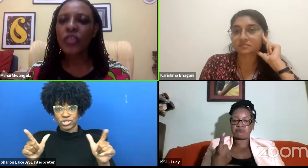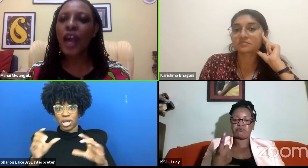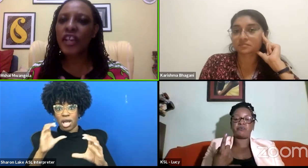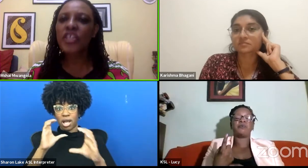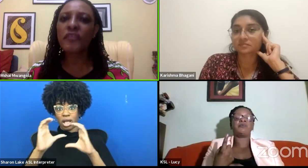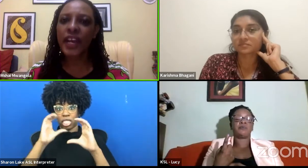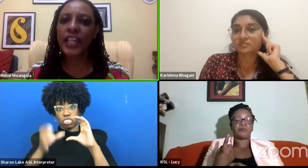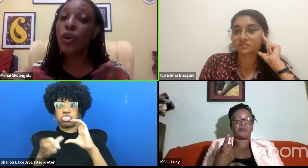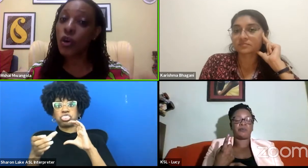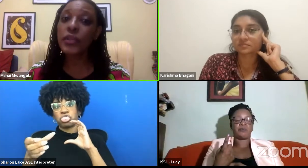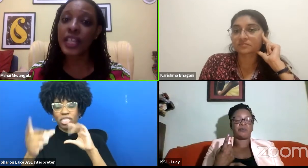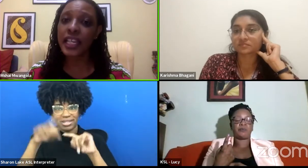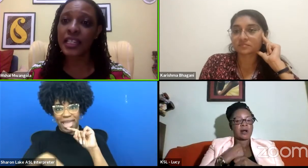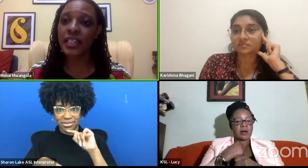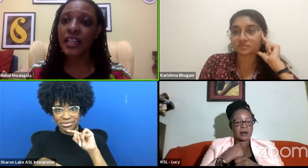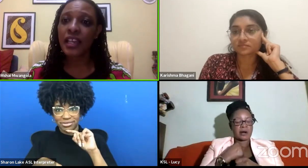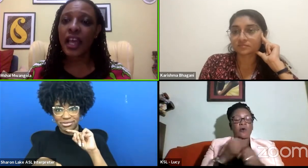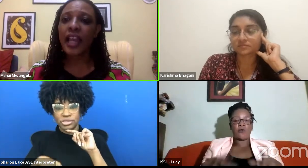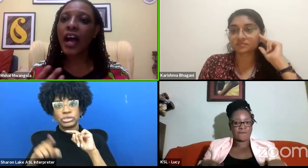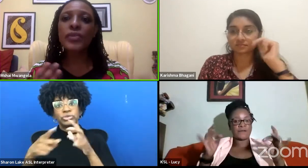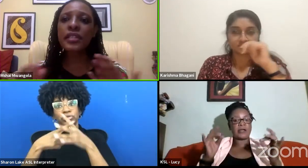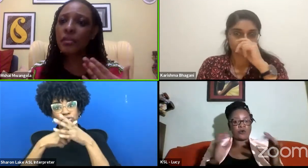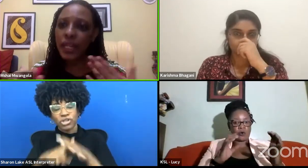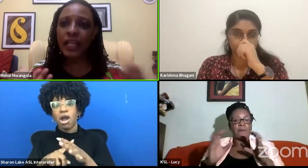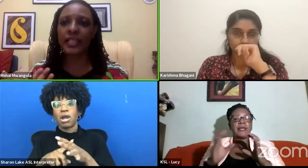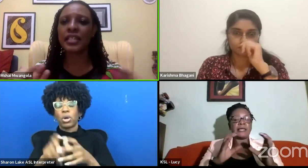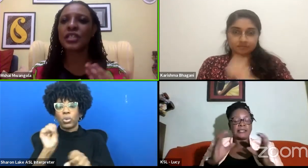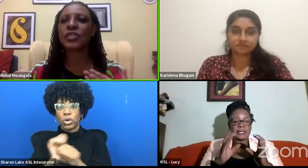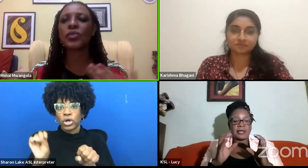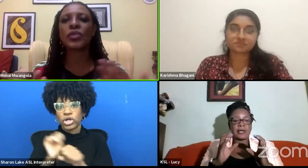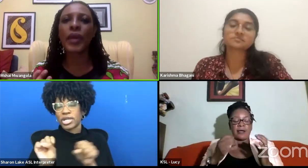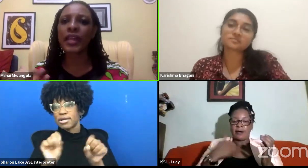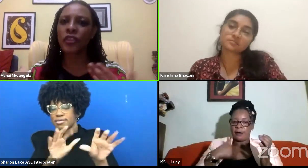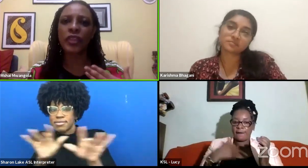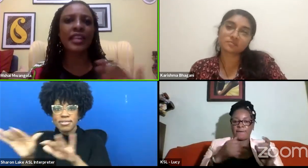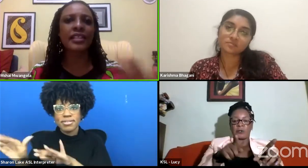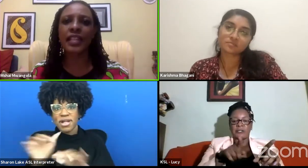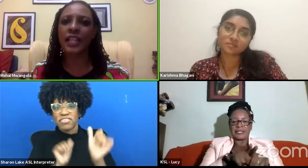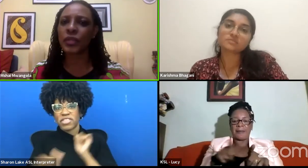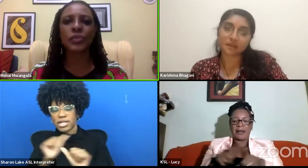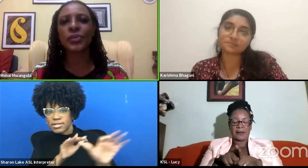you actually find you're communicating and how similar it is to the way the things that we do.